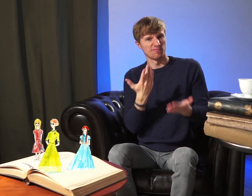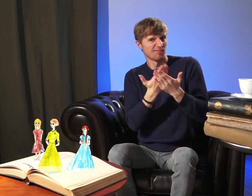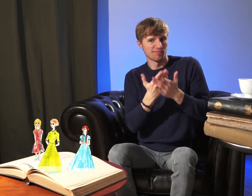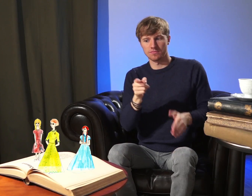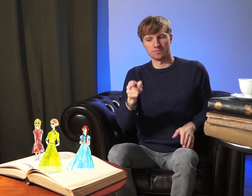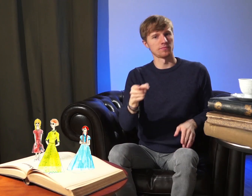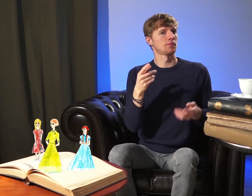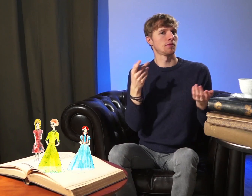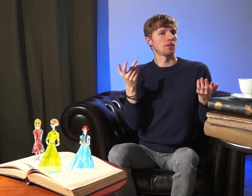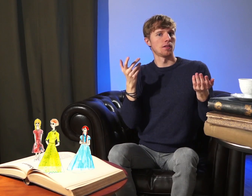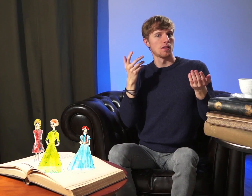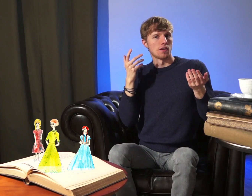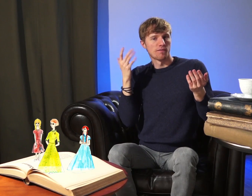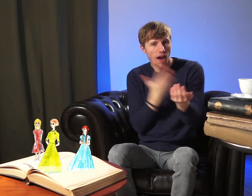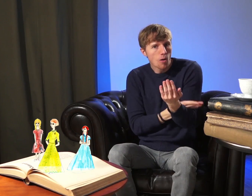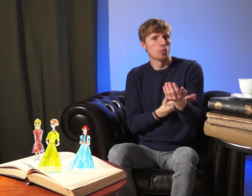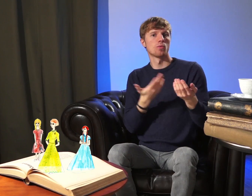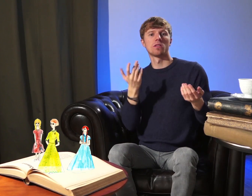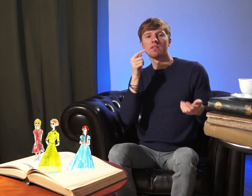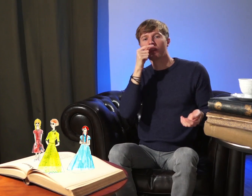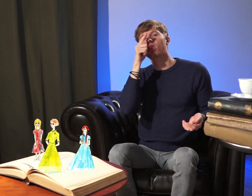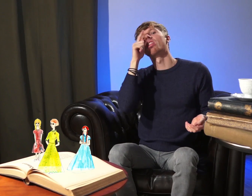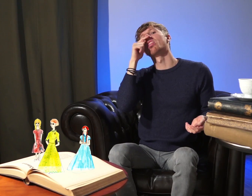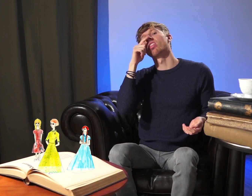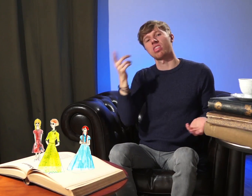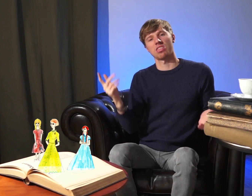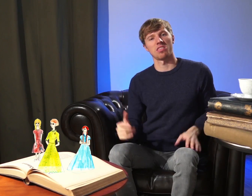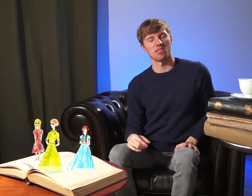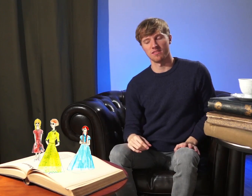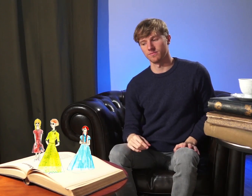She was lazy and vain,